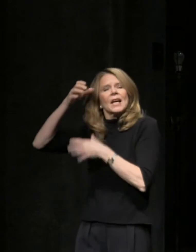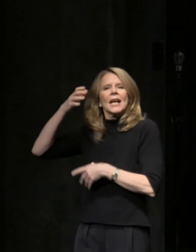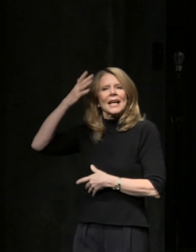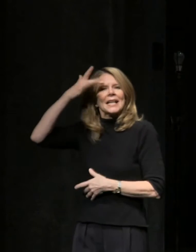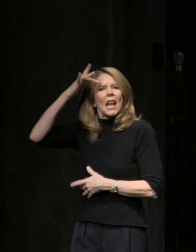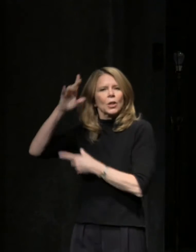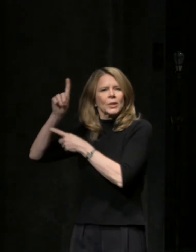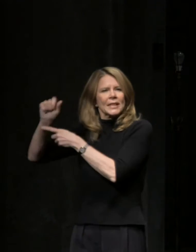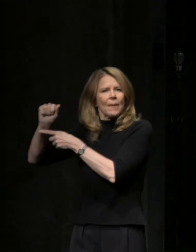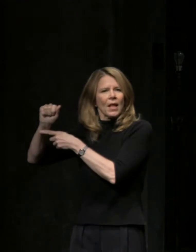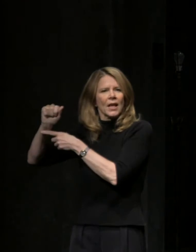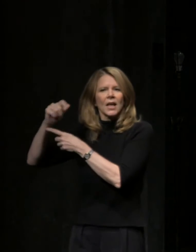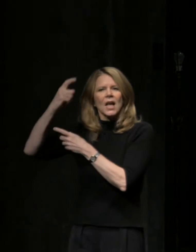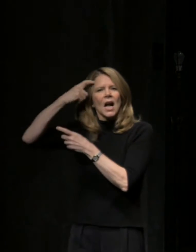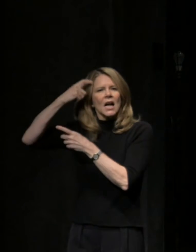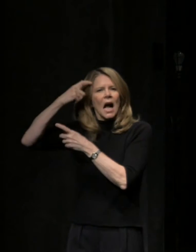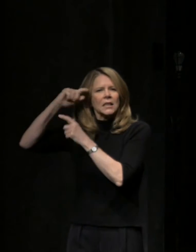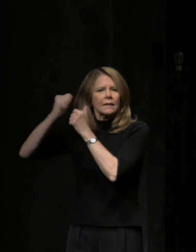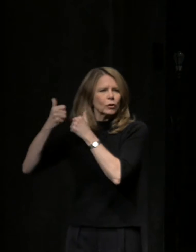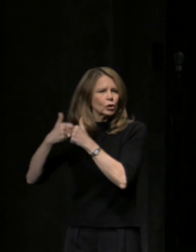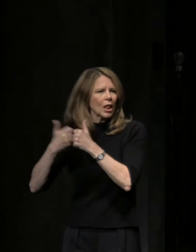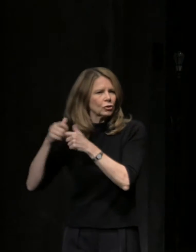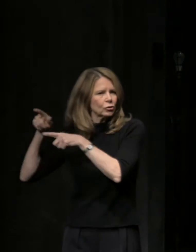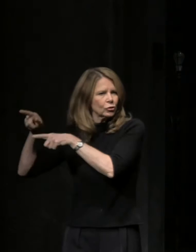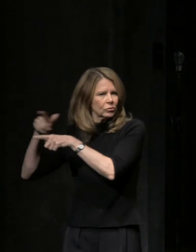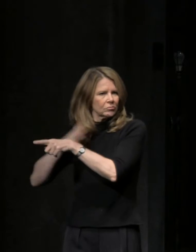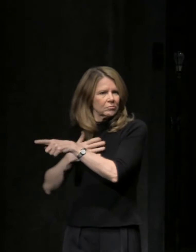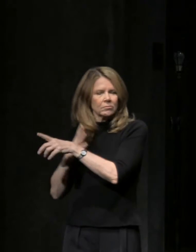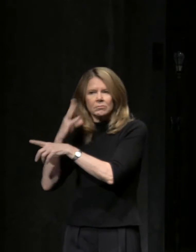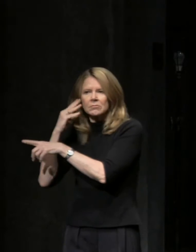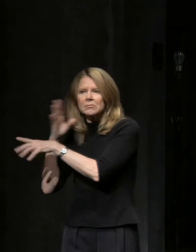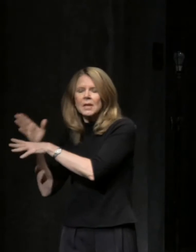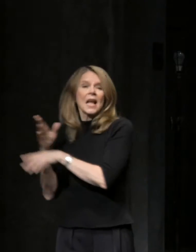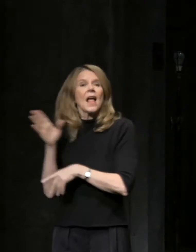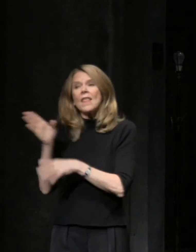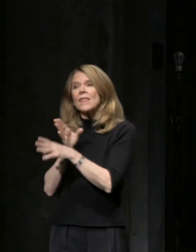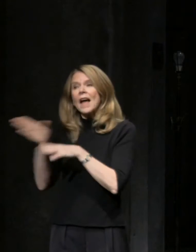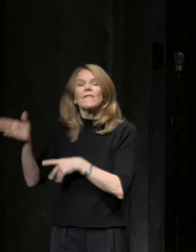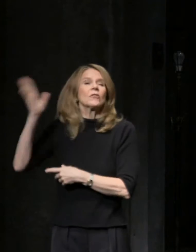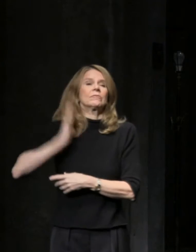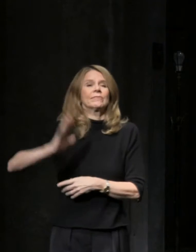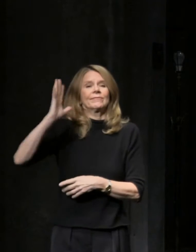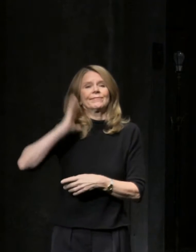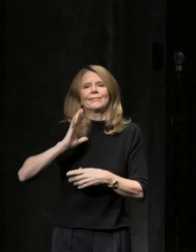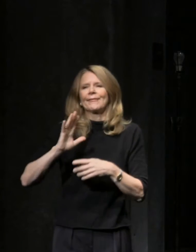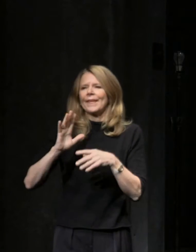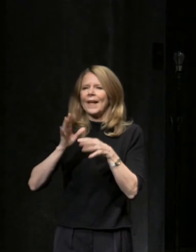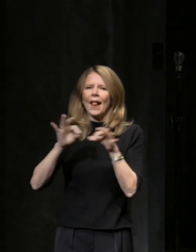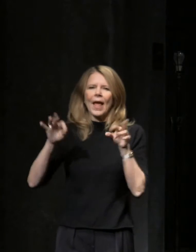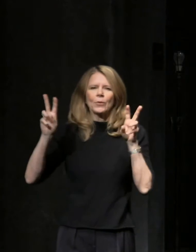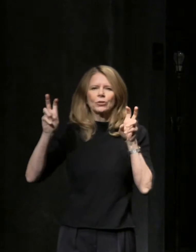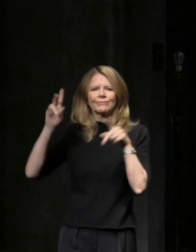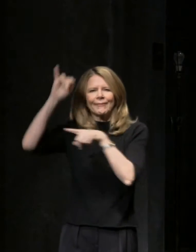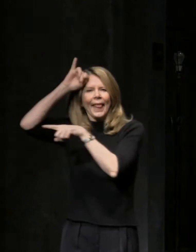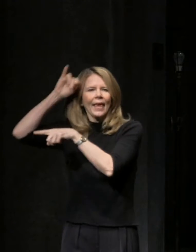cognitive challenges. A field that used to be known by language like “idiot” or “imbecile,”